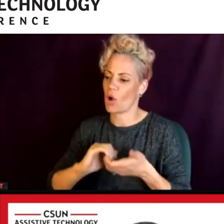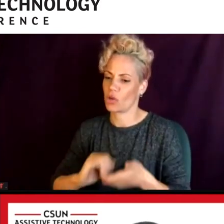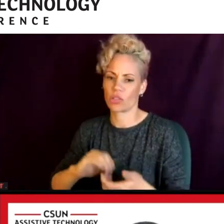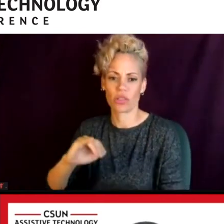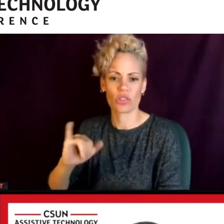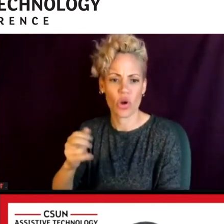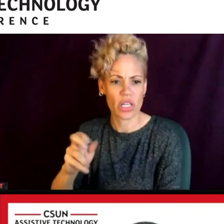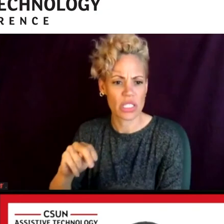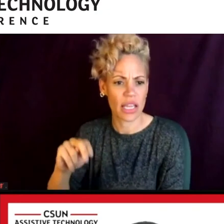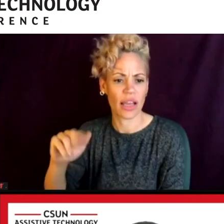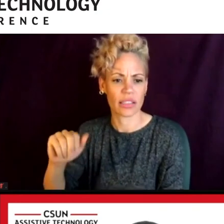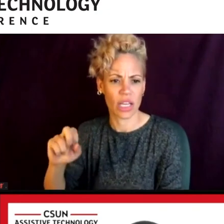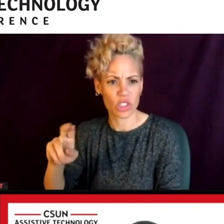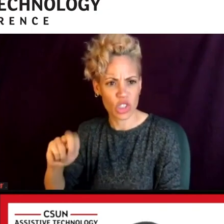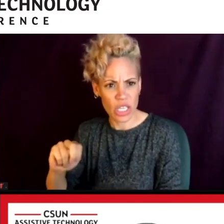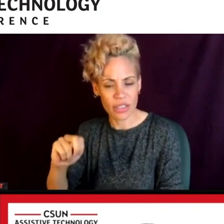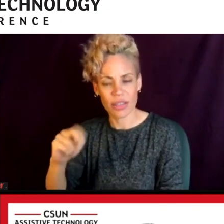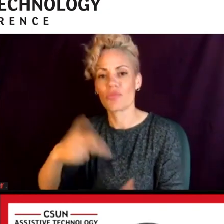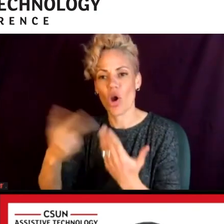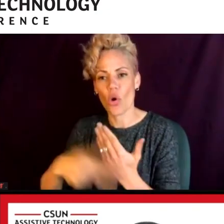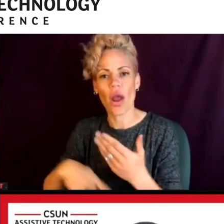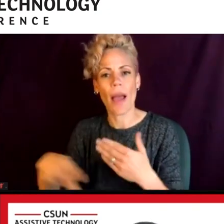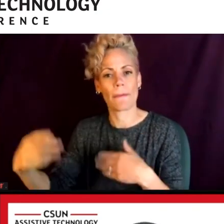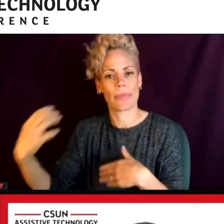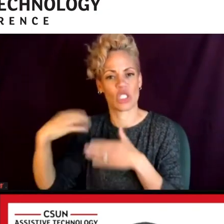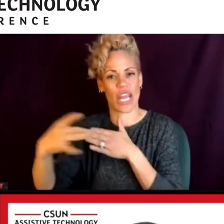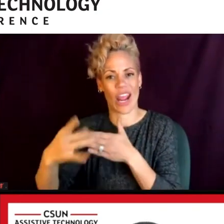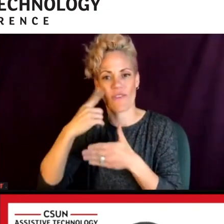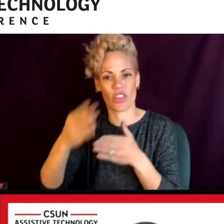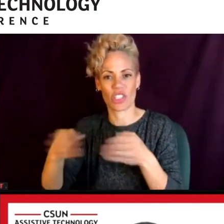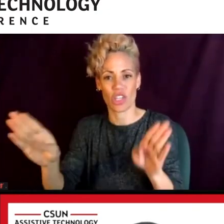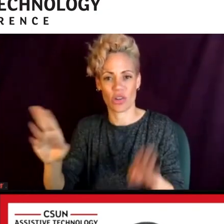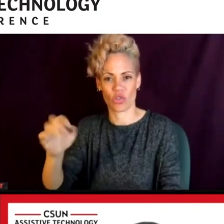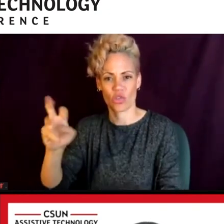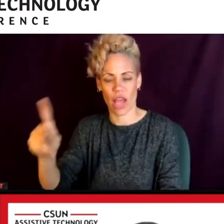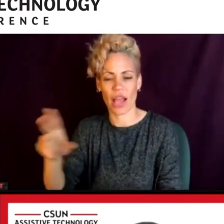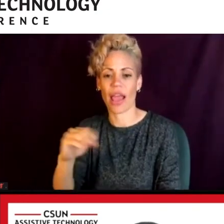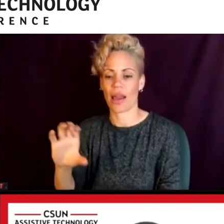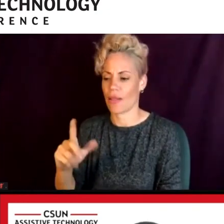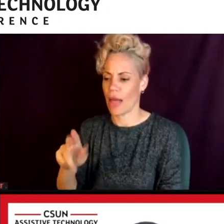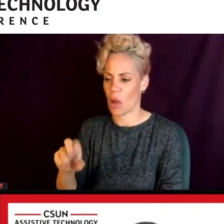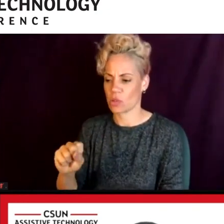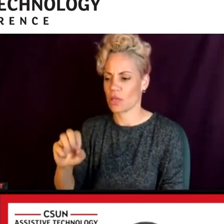for the General Track Sessions and Dr. Klaus Miesenberger, Program Chair